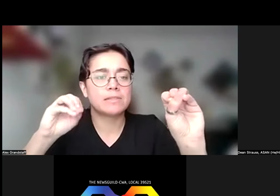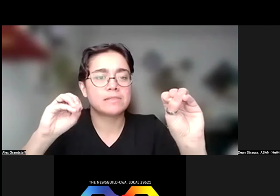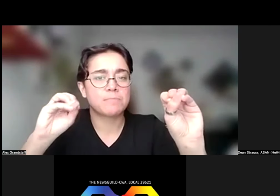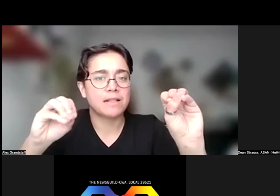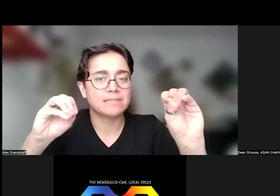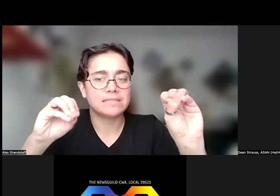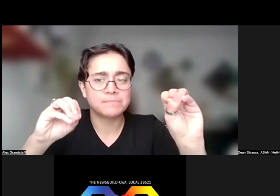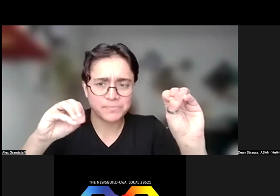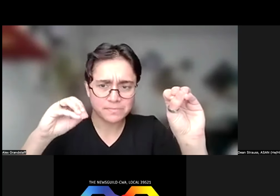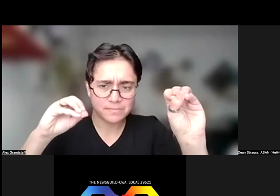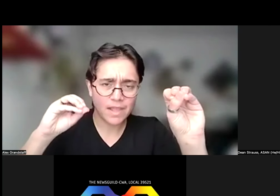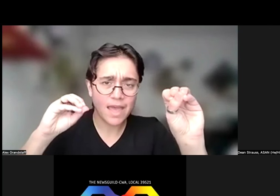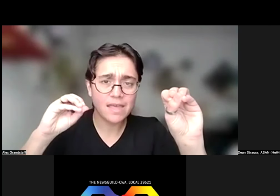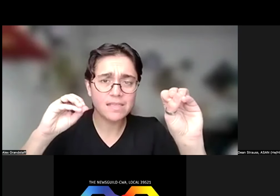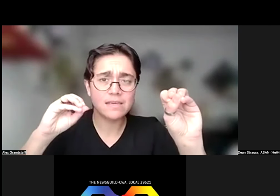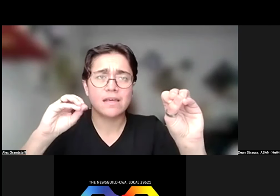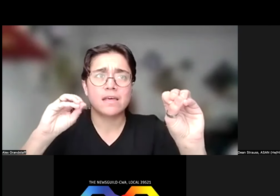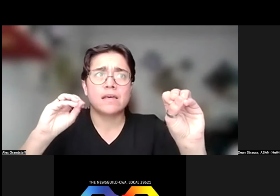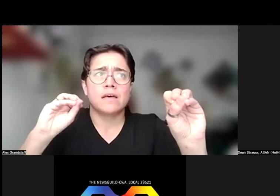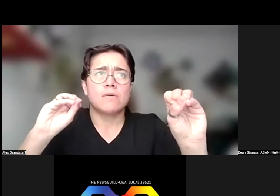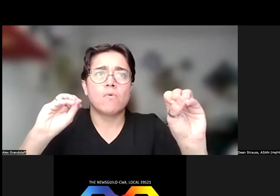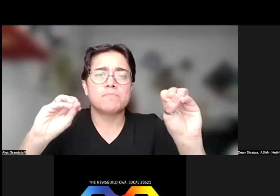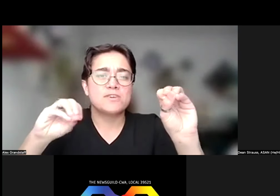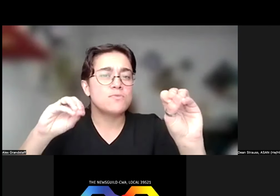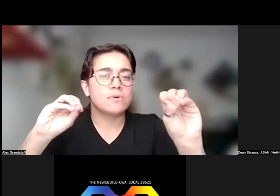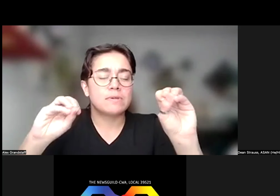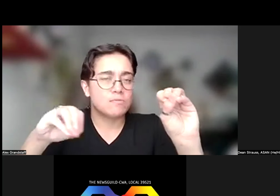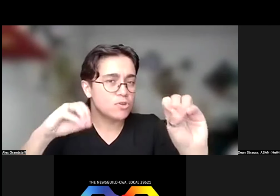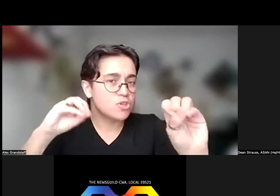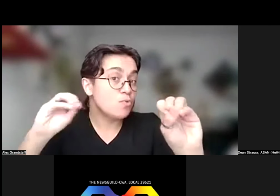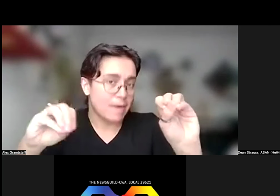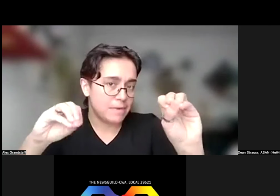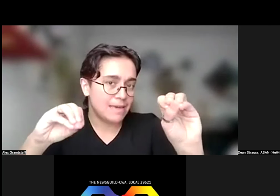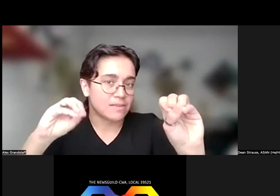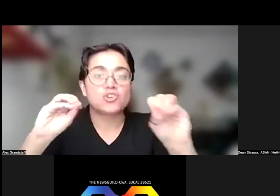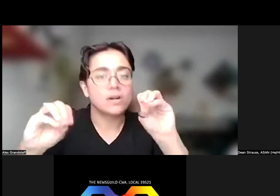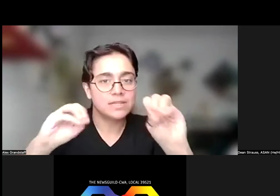help you. "Do you have an idea of why representative a A is not on board with